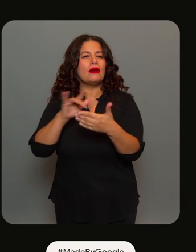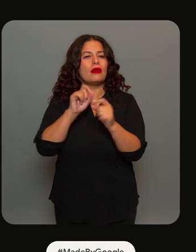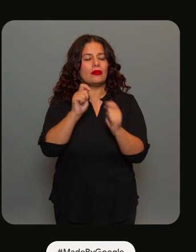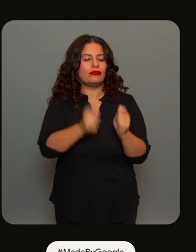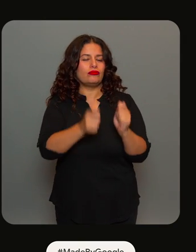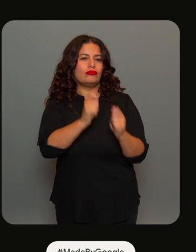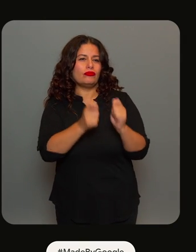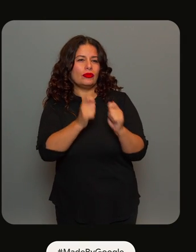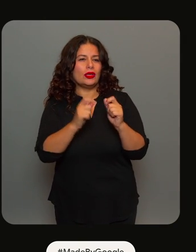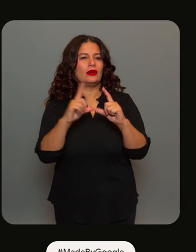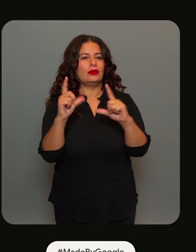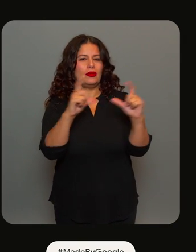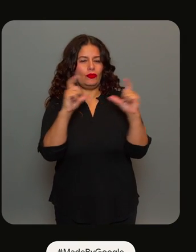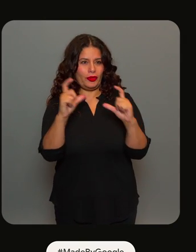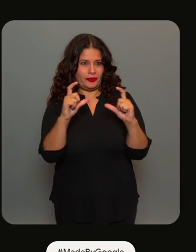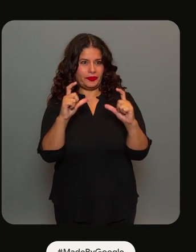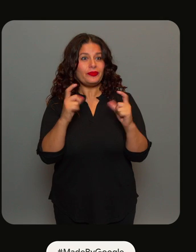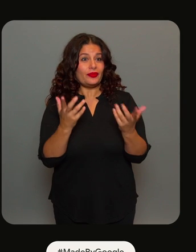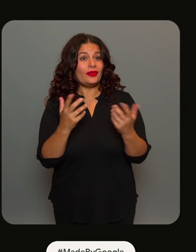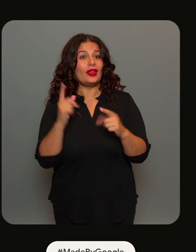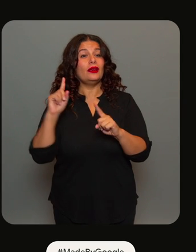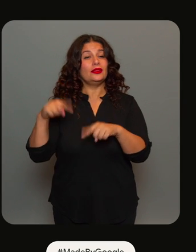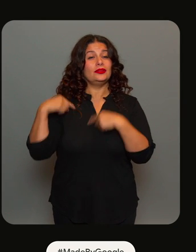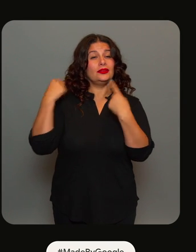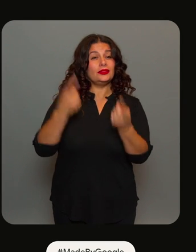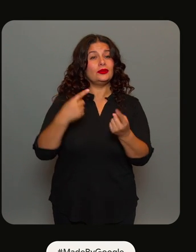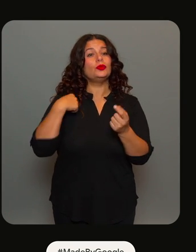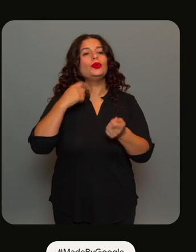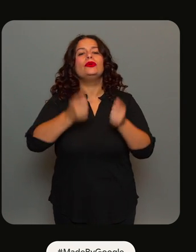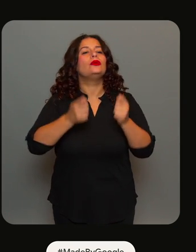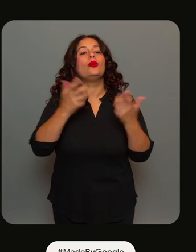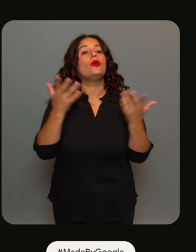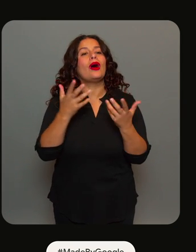Through that work, we've tuned exposure and brightness to